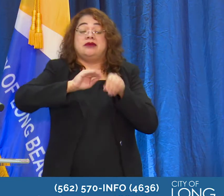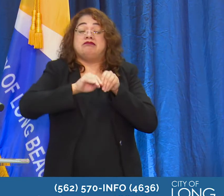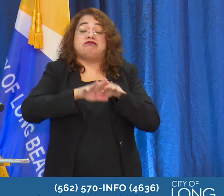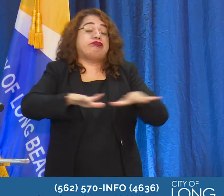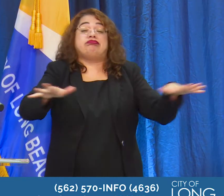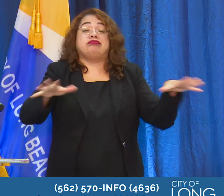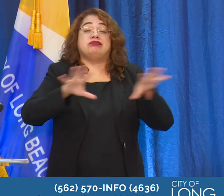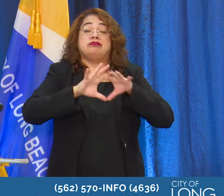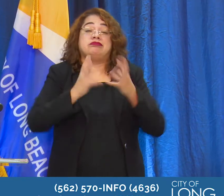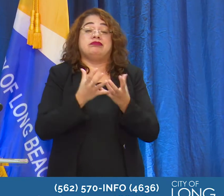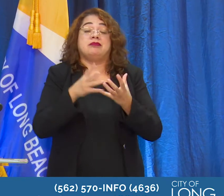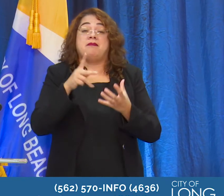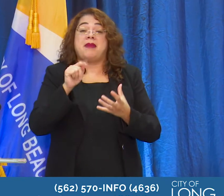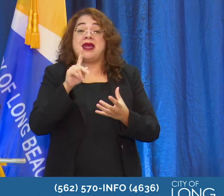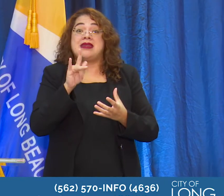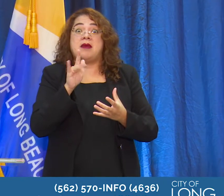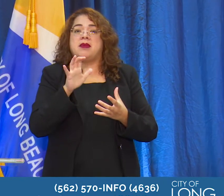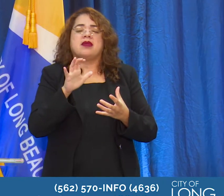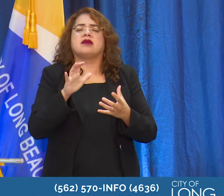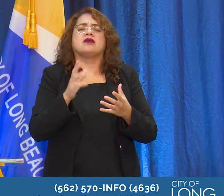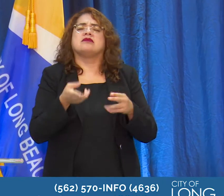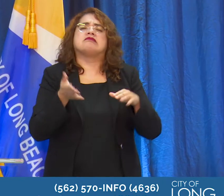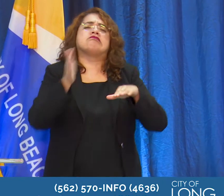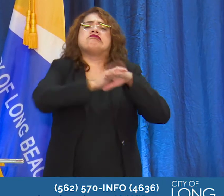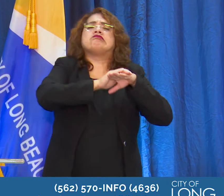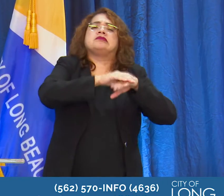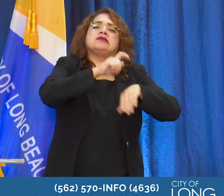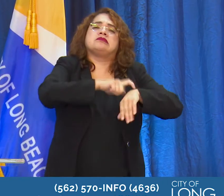Extended emergency room wait times and crowded waiting rooms